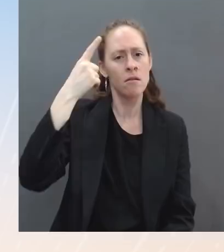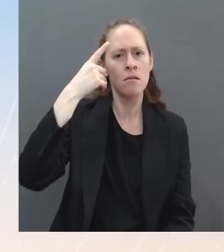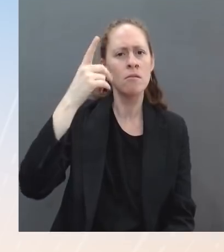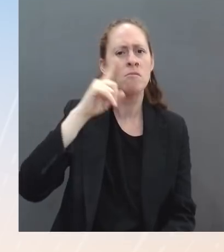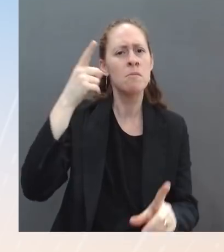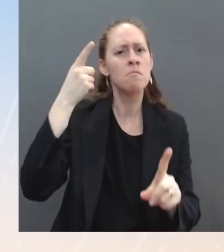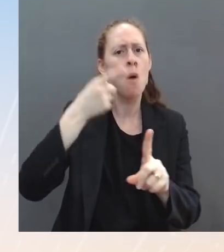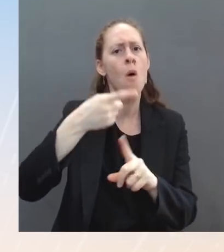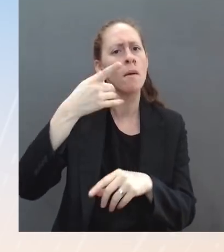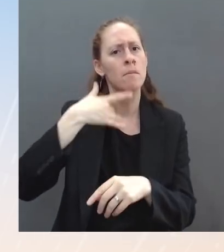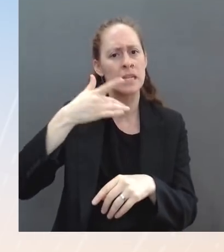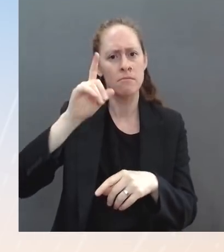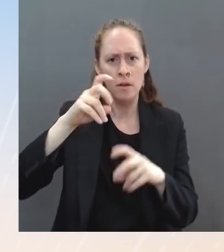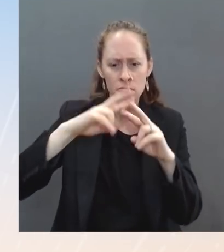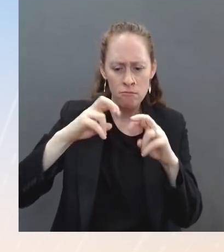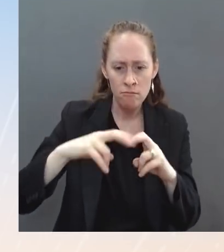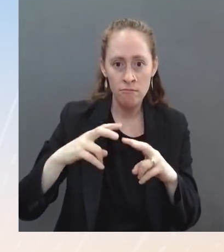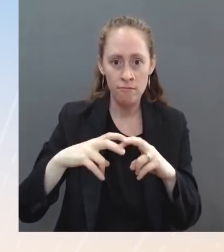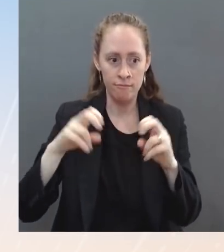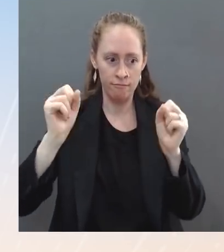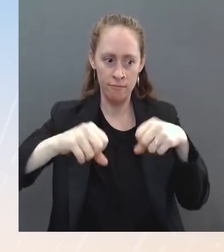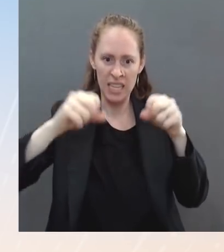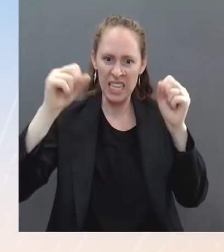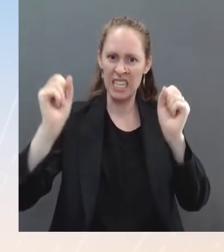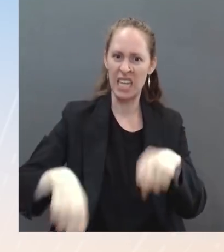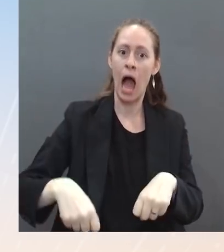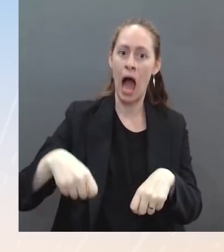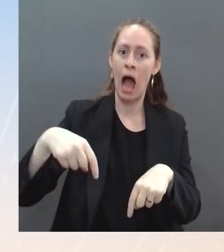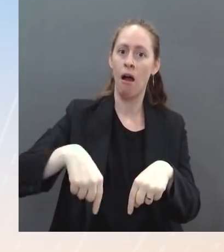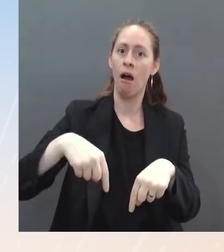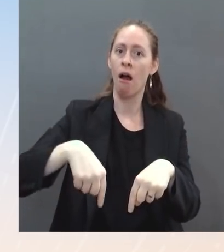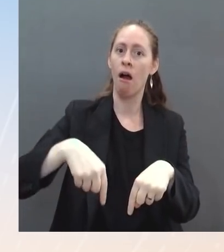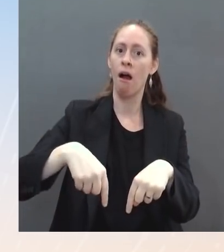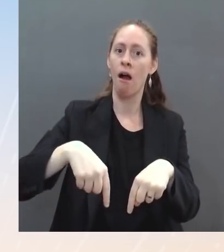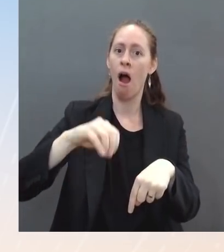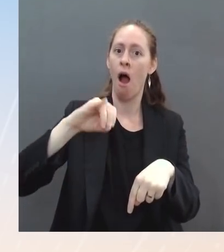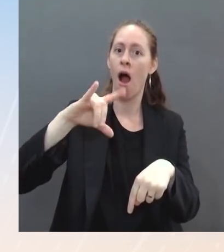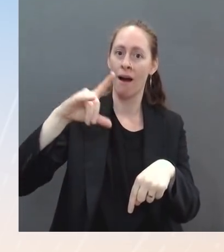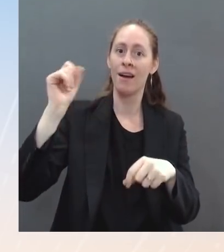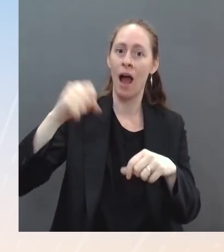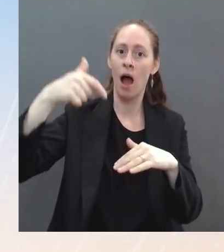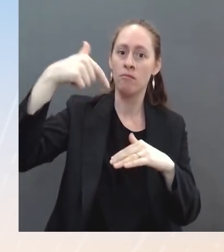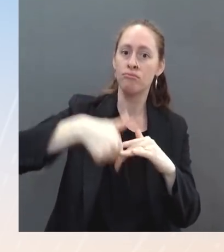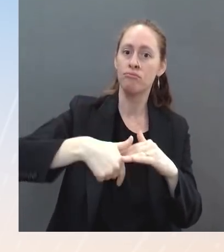That's the stated -- those are the stated lease terms. So, it is -- it's appropriate for the federal --